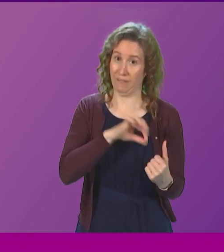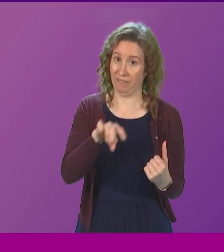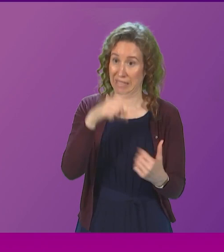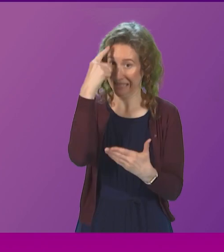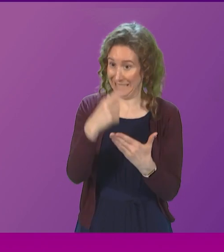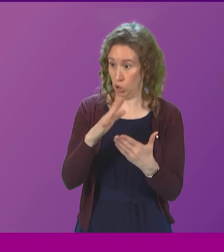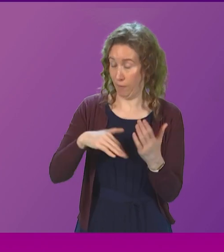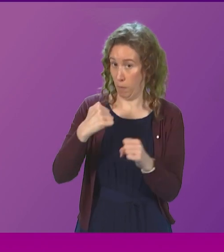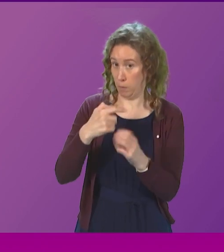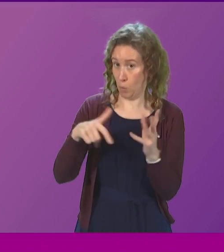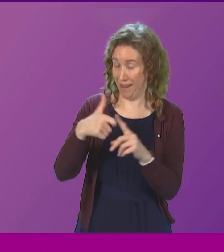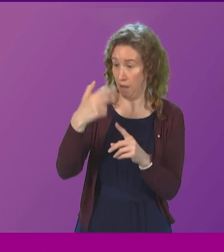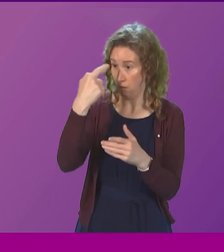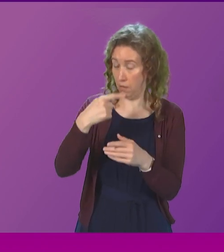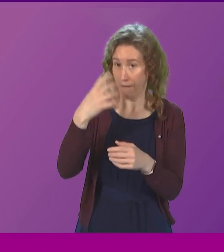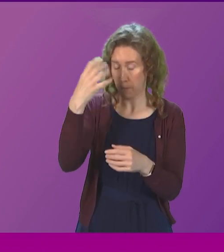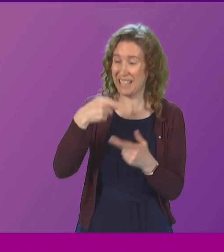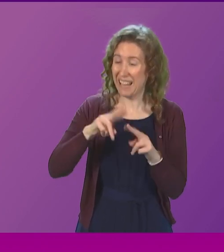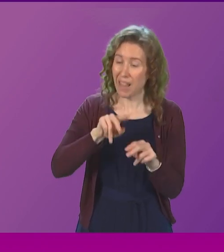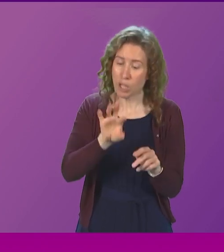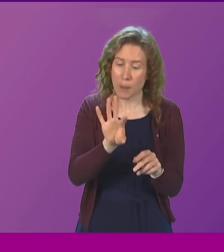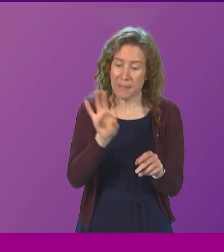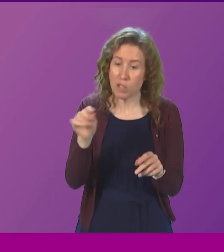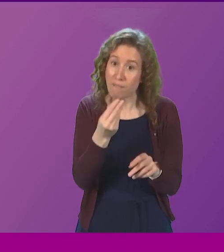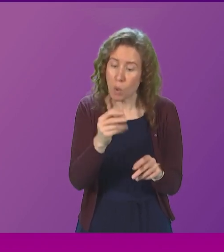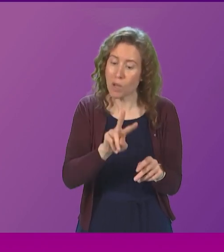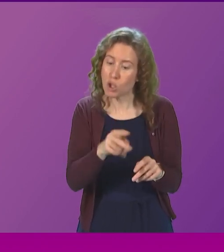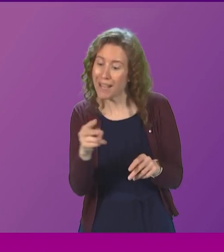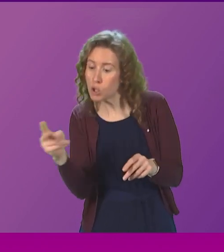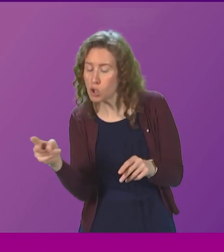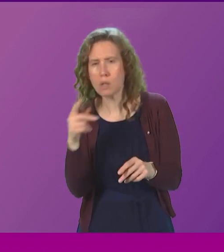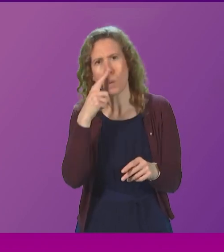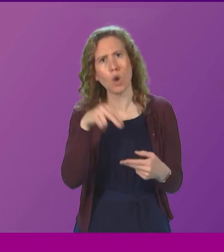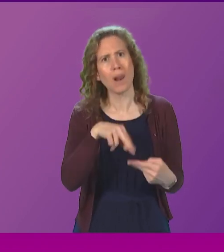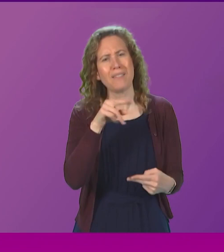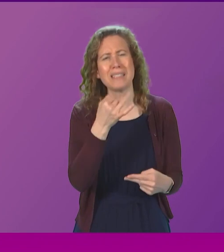UK Government has made could lift 70,000 people, including 30,000 children, out of poverty.